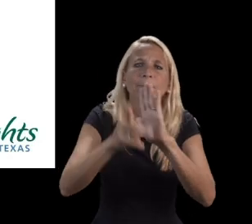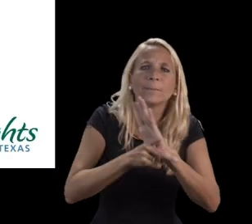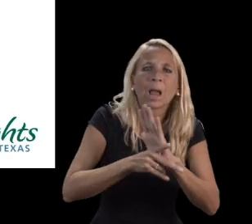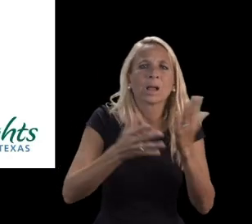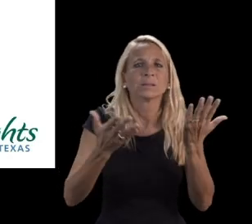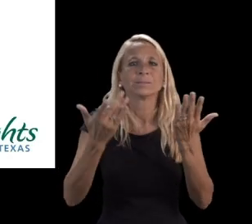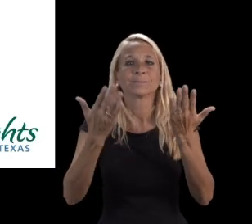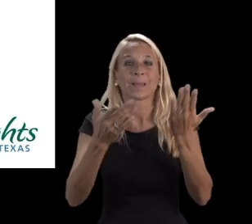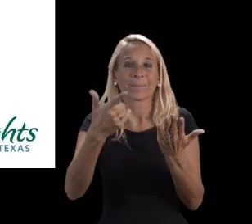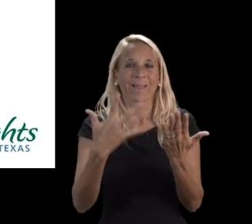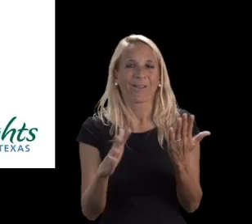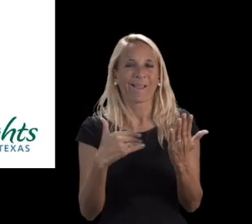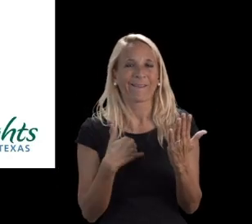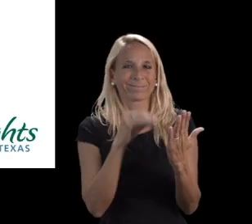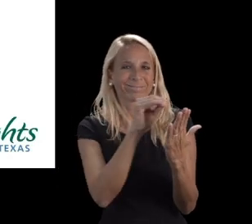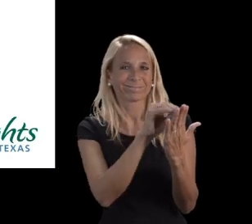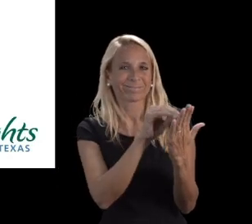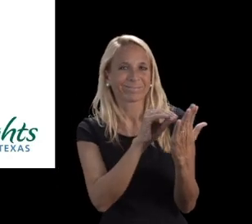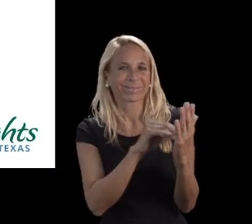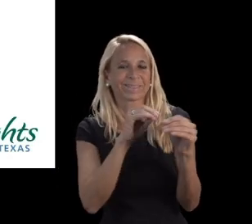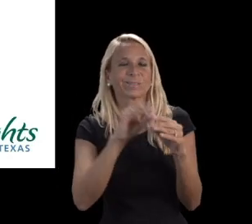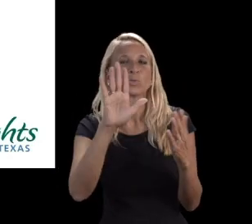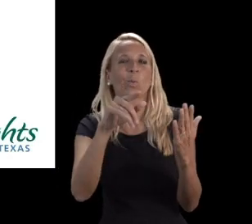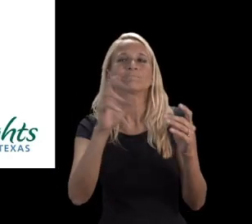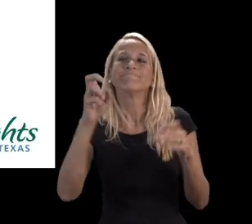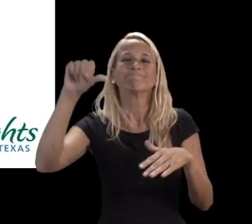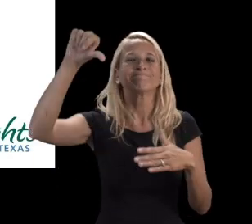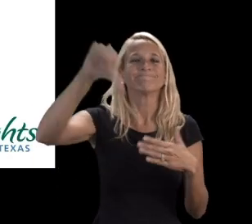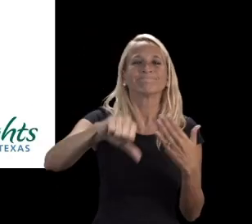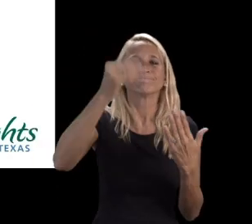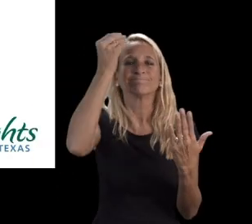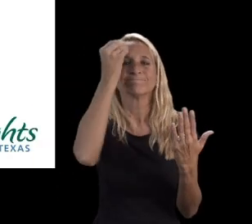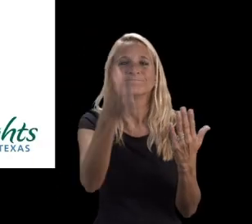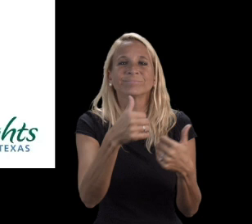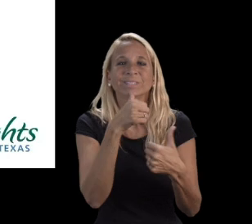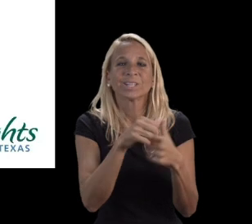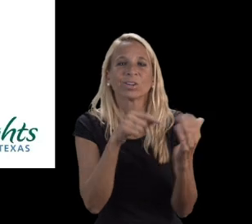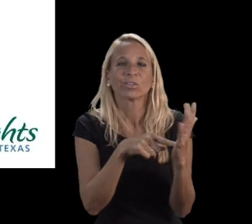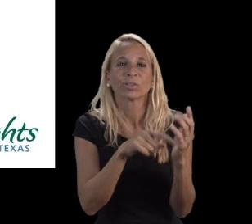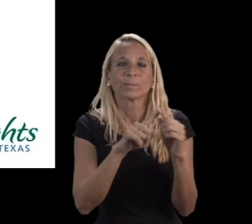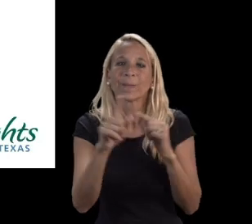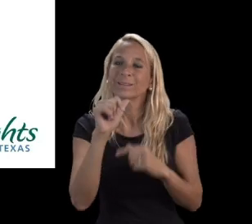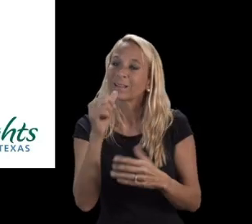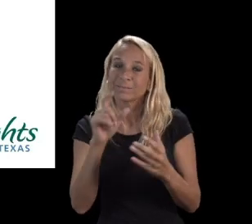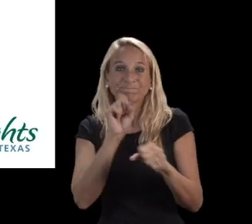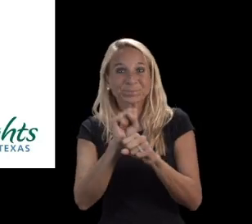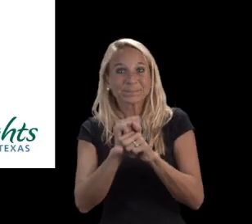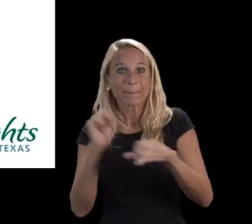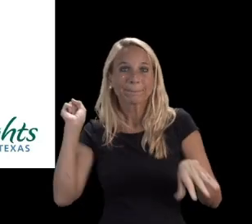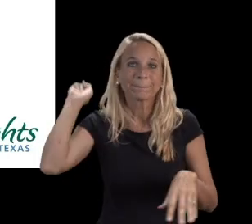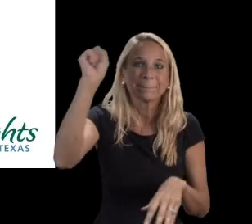you might get it named or listed in your denial notice, but don't physically send it to you until you request your fair hearing.